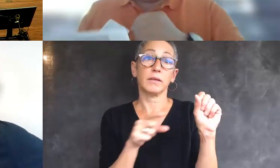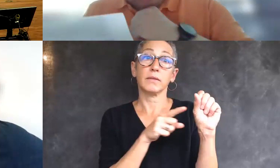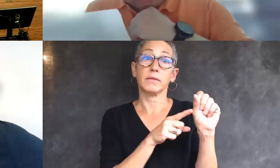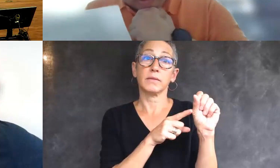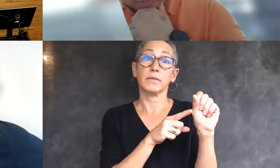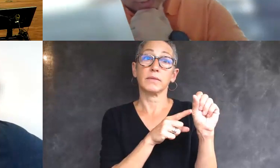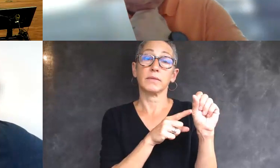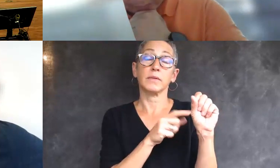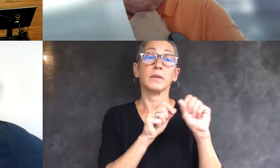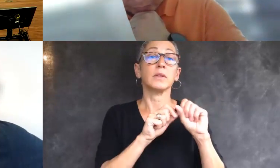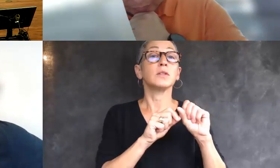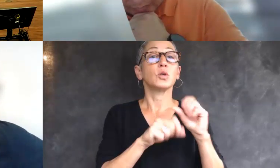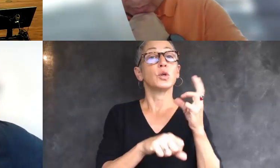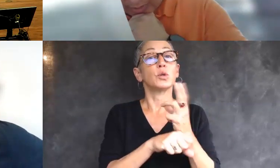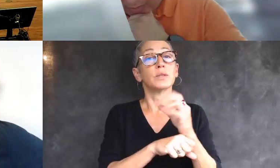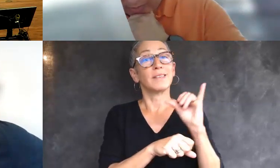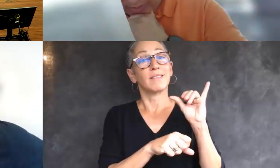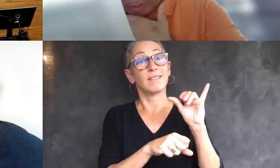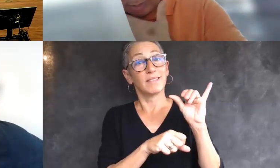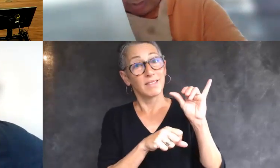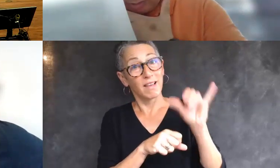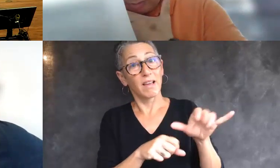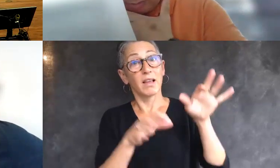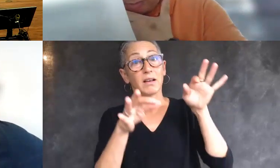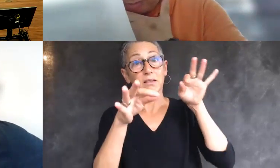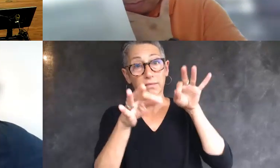What do you think.